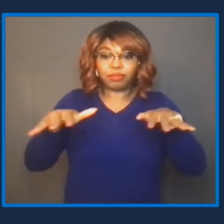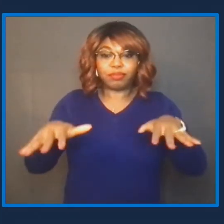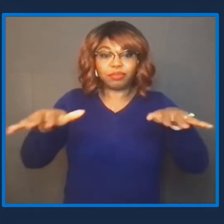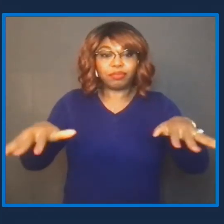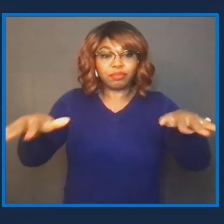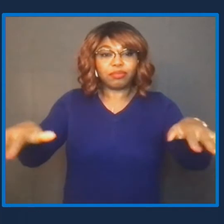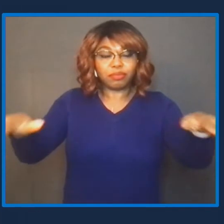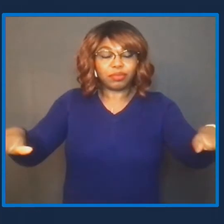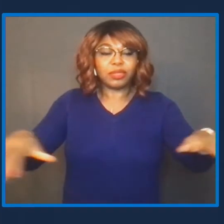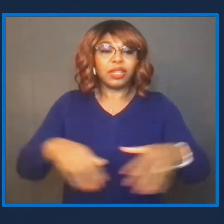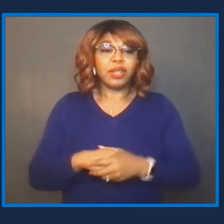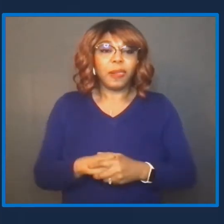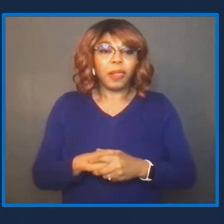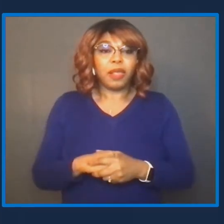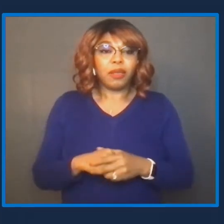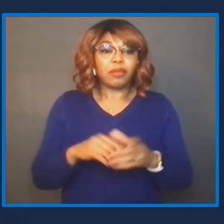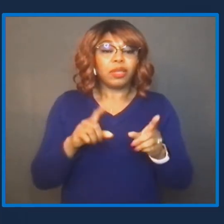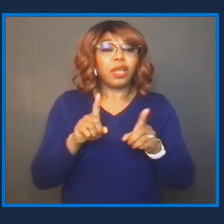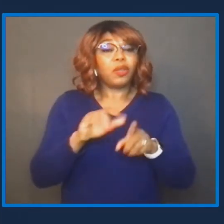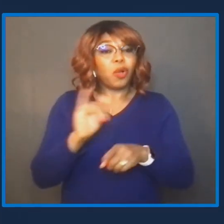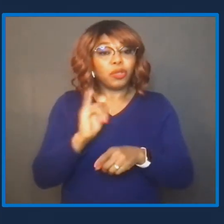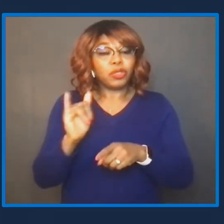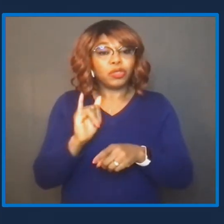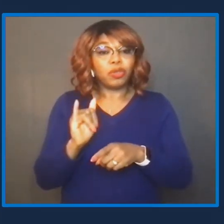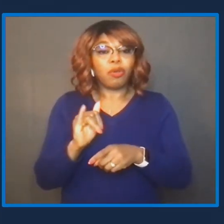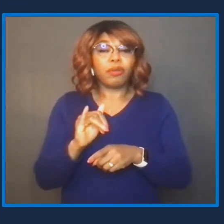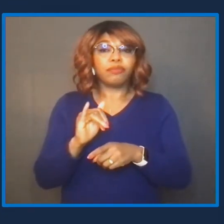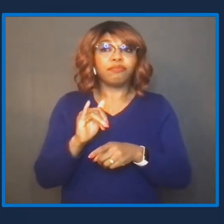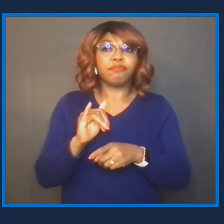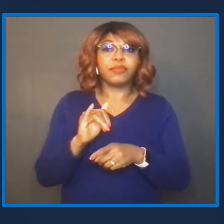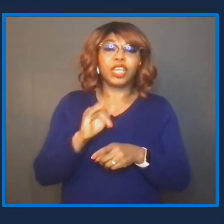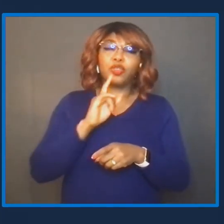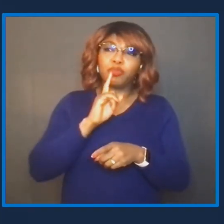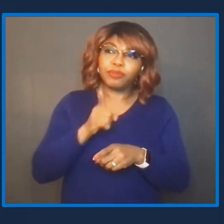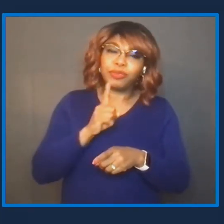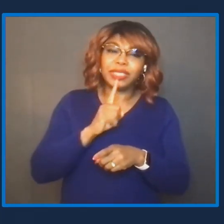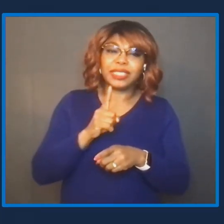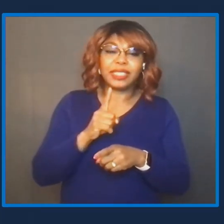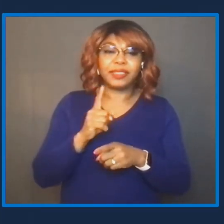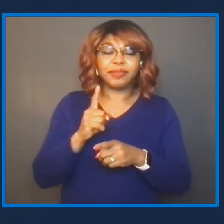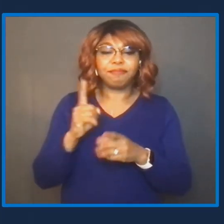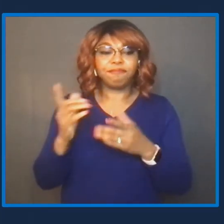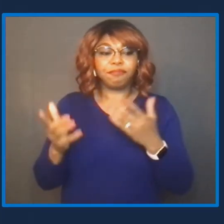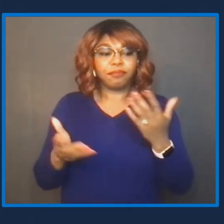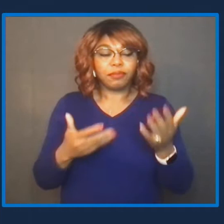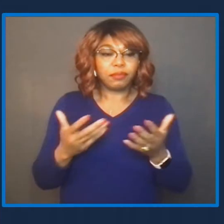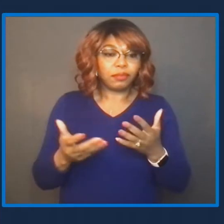And that it will truly bring together, bring about more people being aware